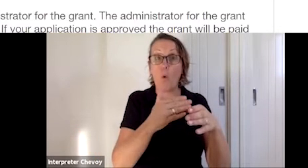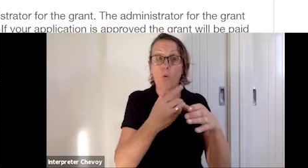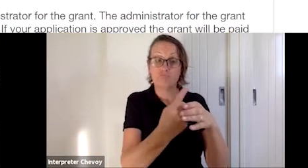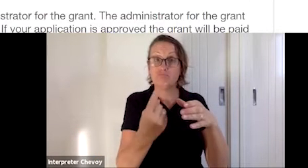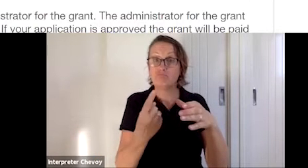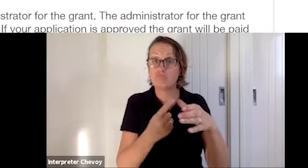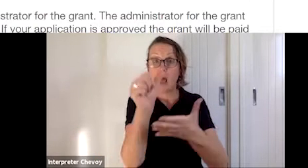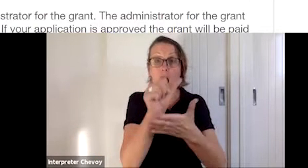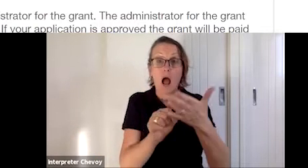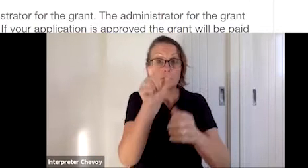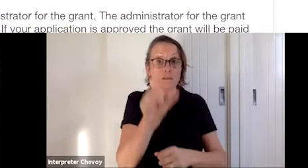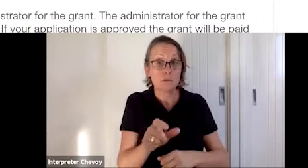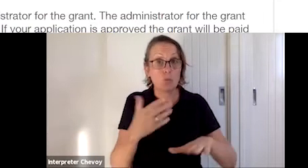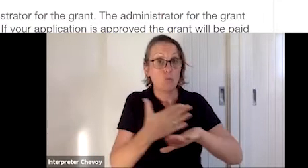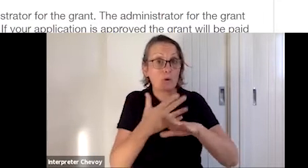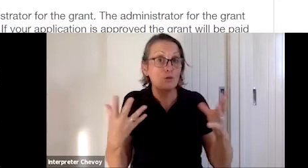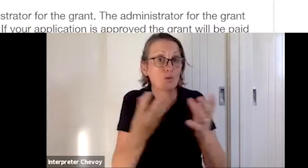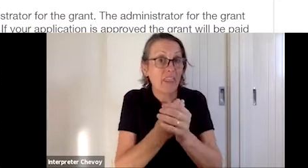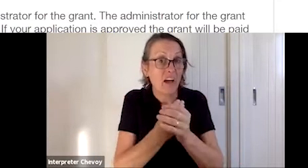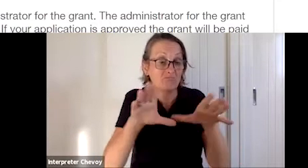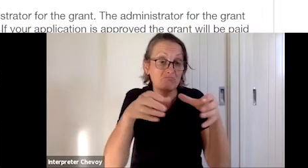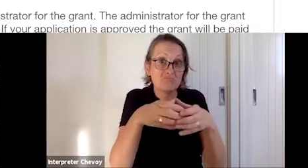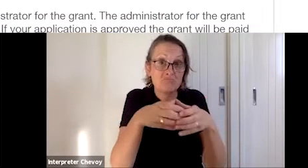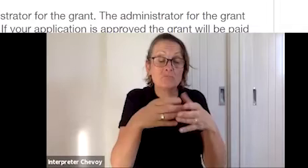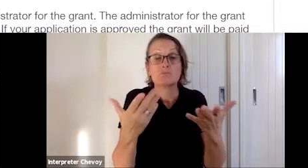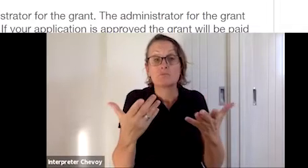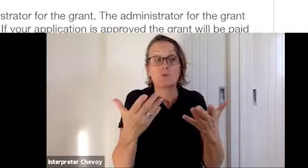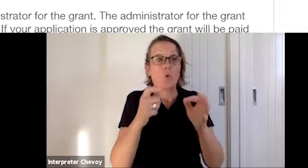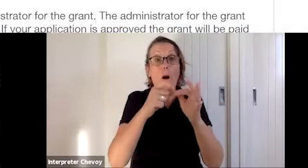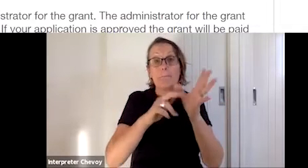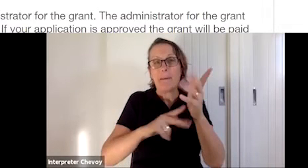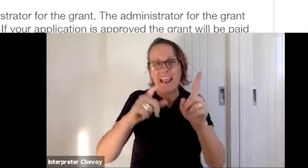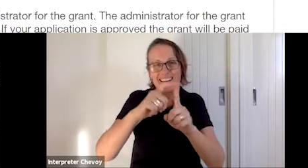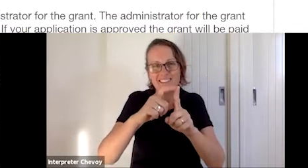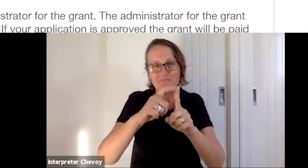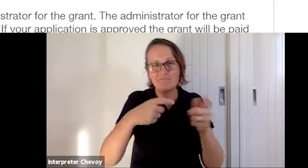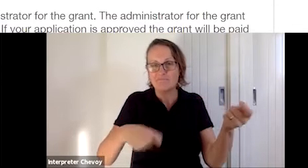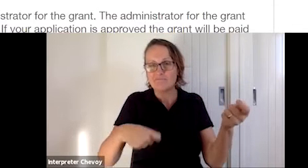to work on a project, or in a lot of bands are considered "groups". So they might have